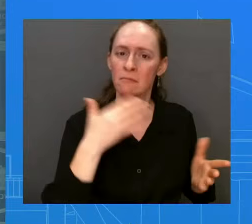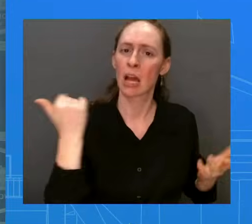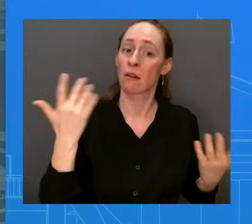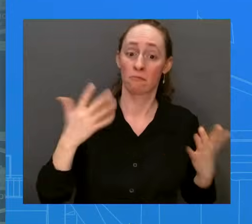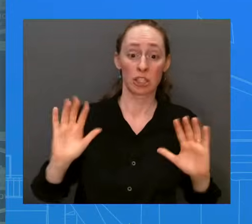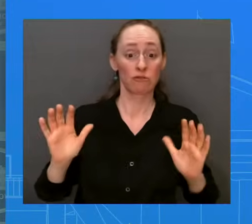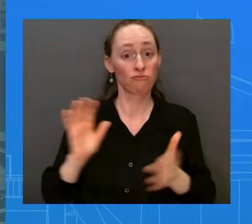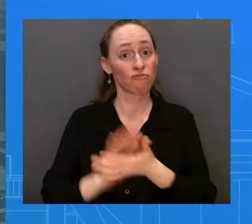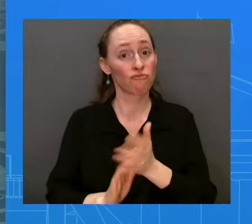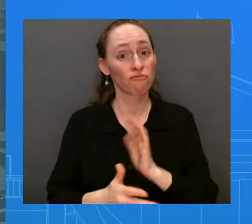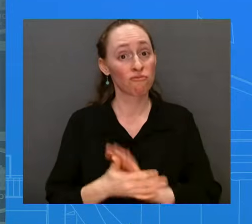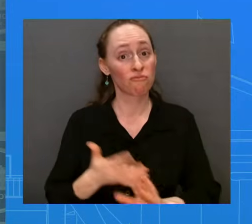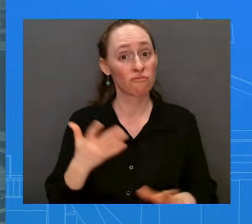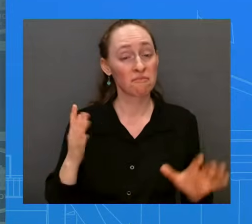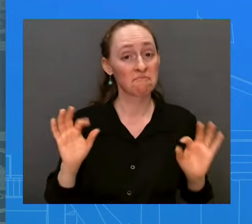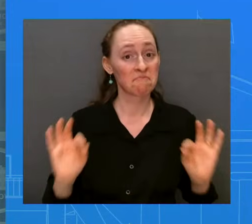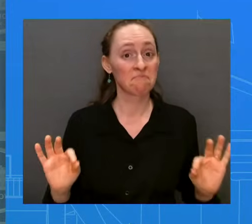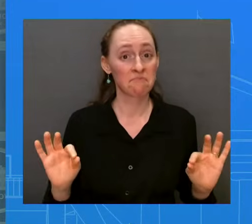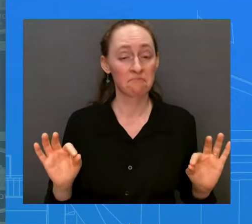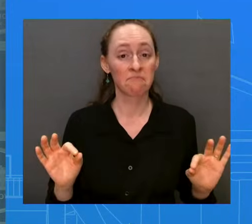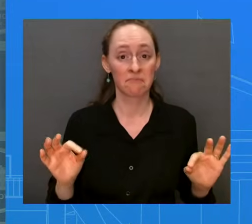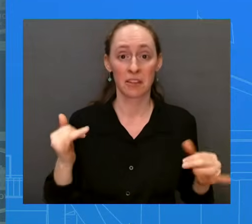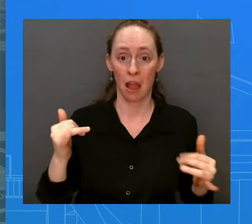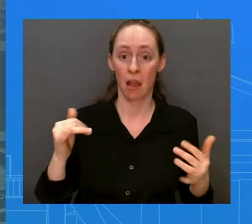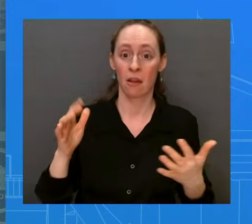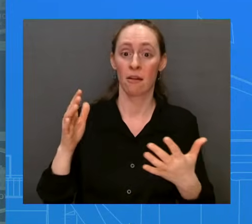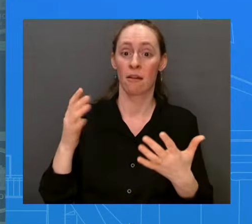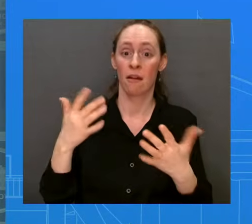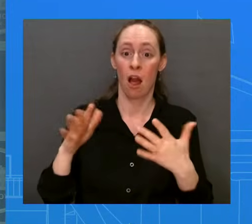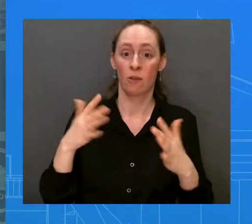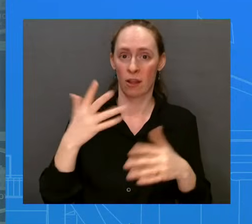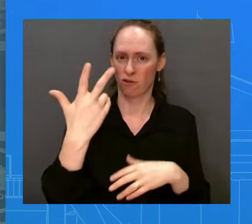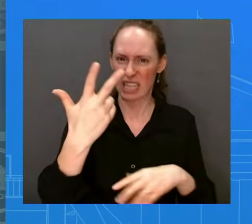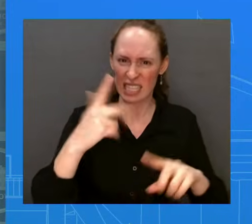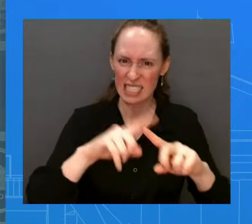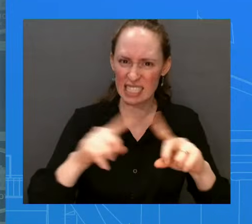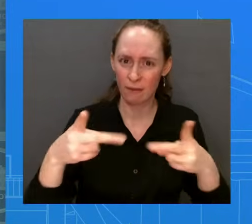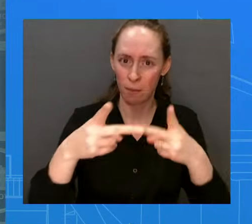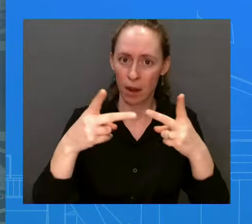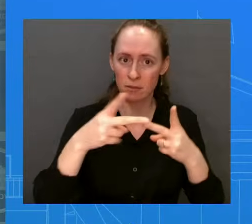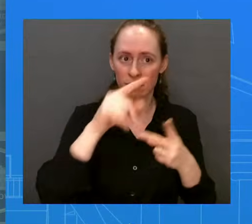to find what is left of those objects so that we can better understand and communicate with the American people what they are.